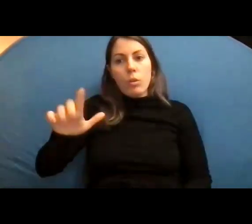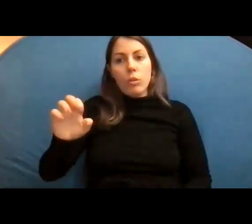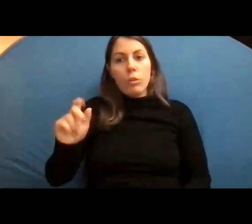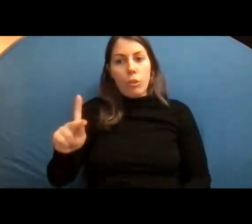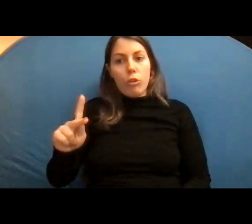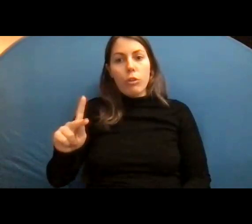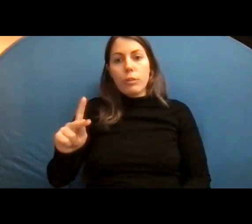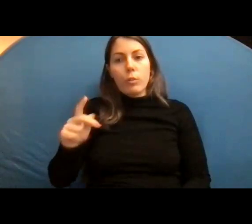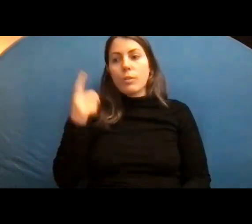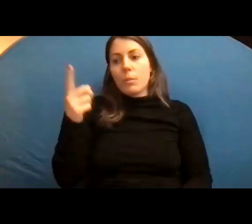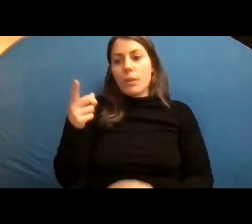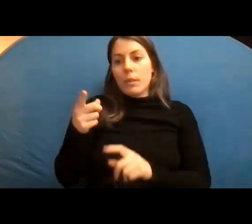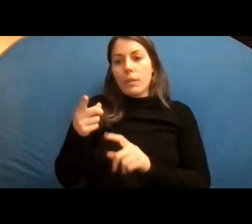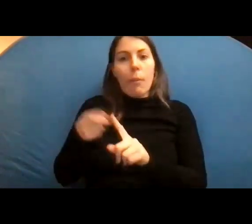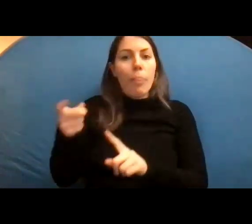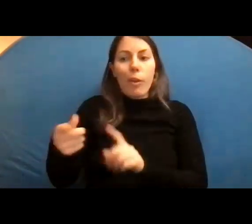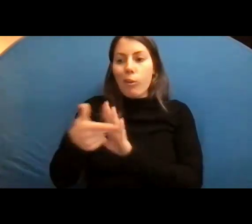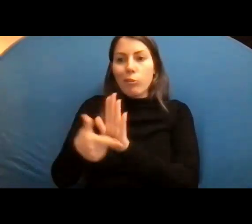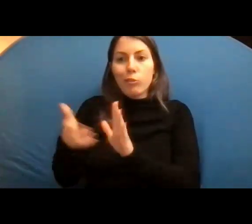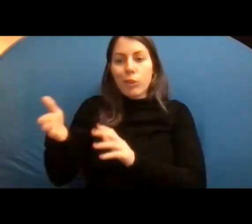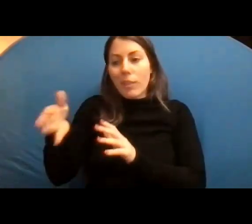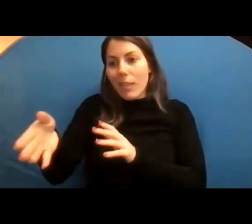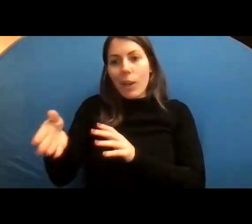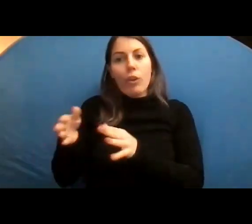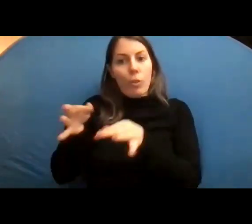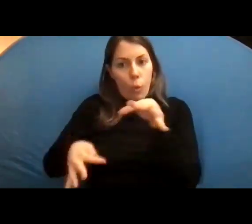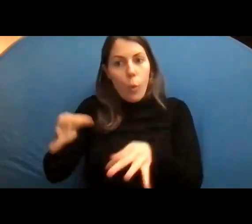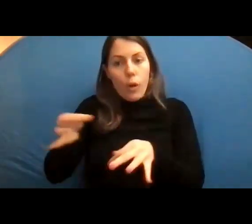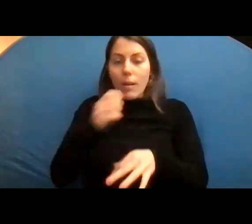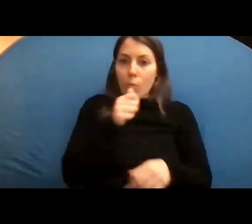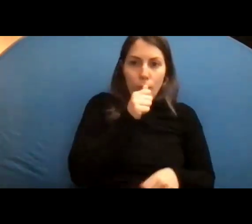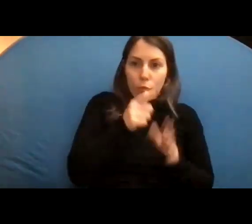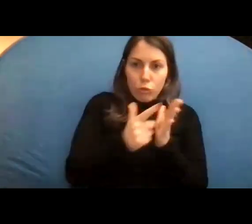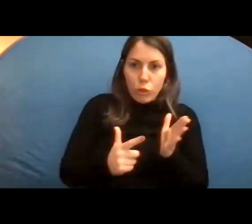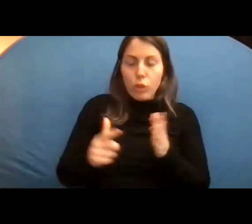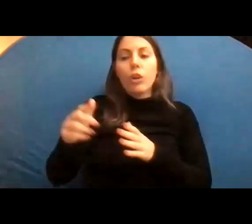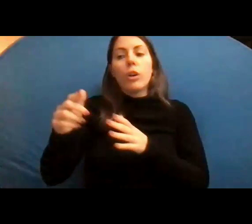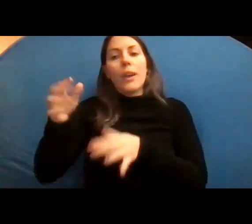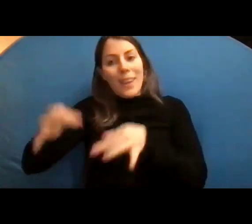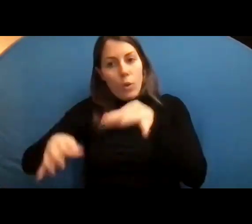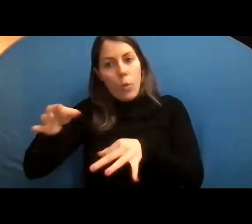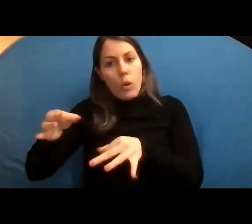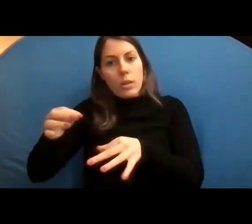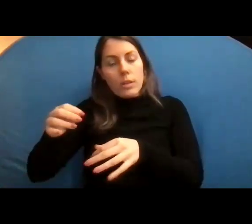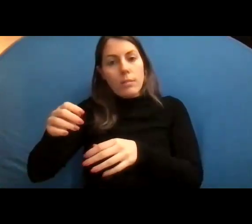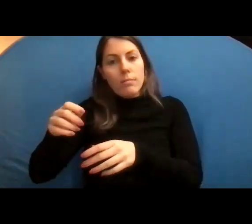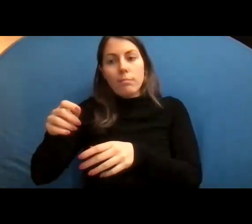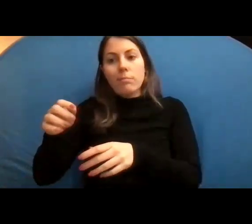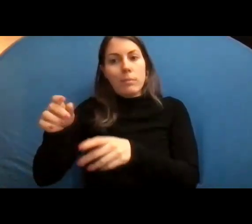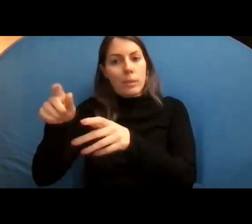We have to get the form from the Clerk of the Court or from a court-appointed attorney -- not